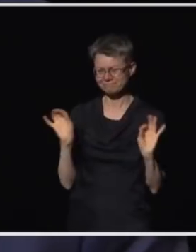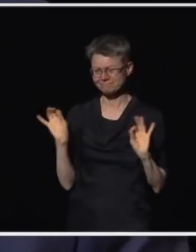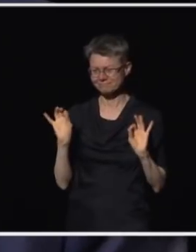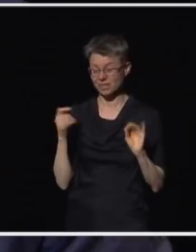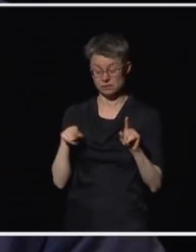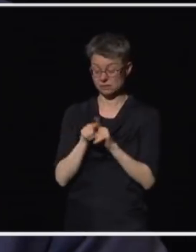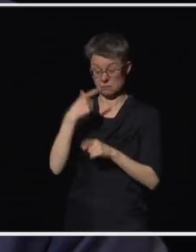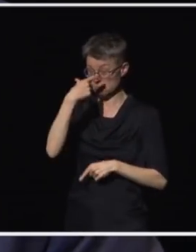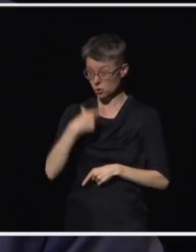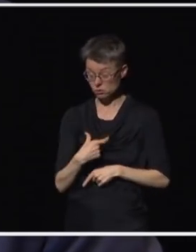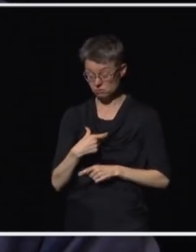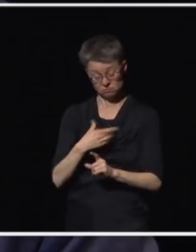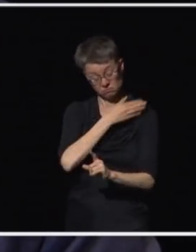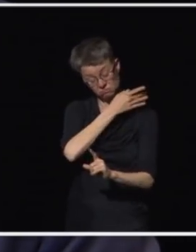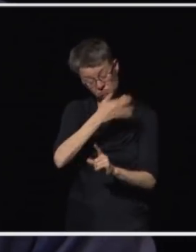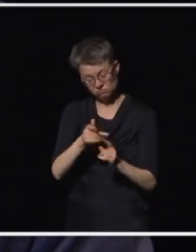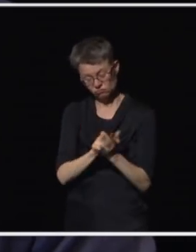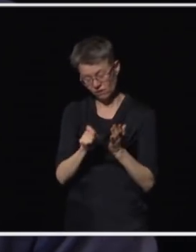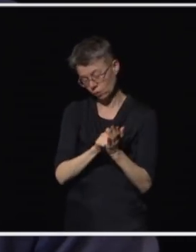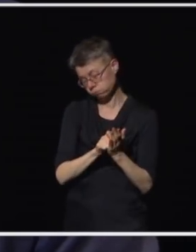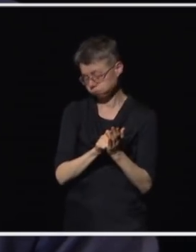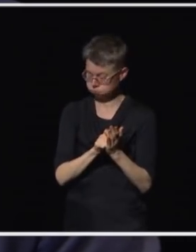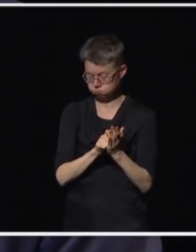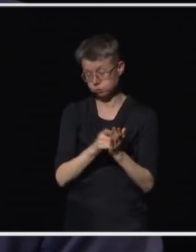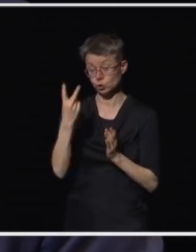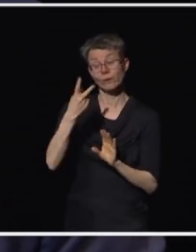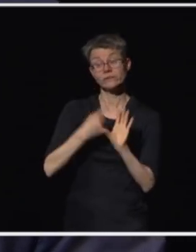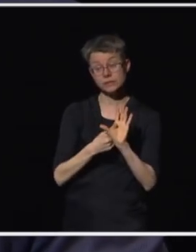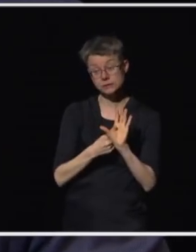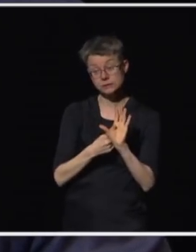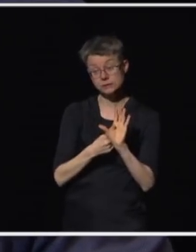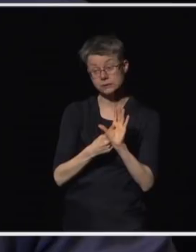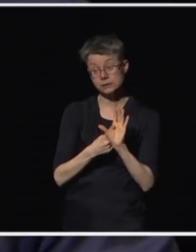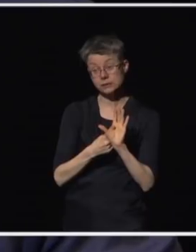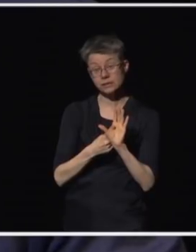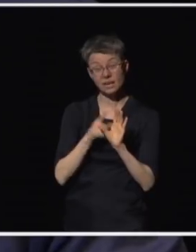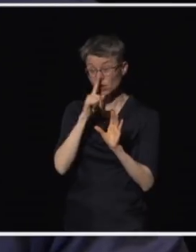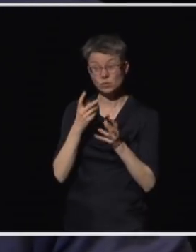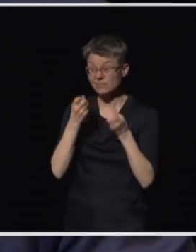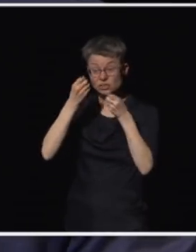I had been writing for, god, 12 years by that point. And I couldn't get a job. You know what I mean?